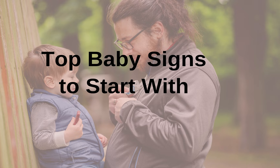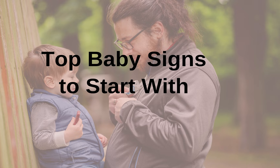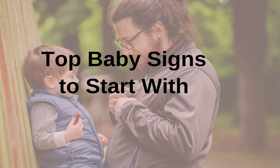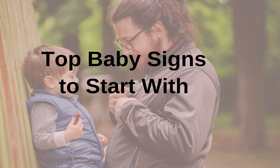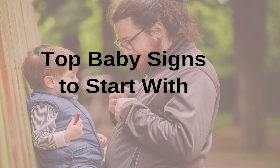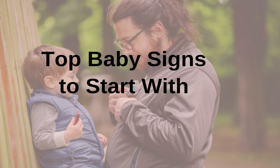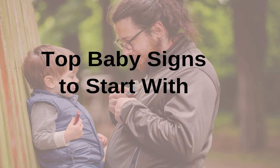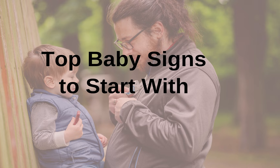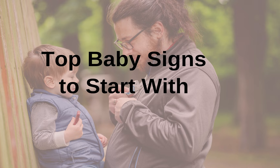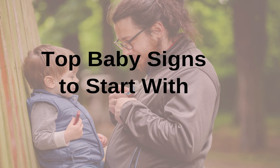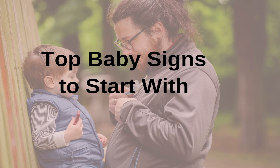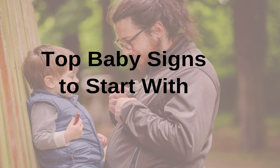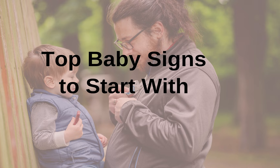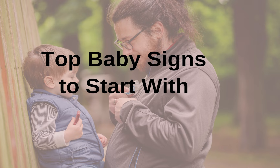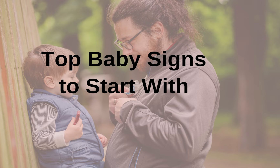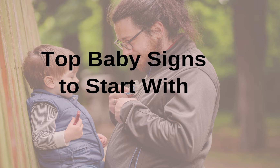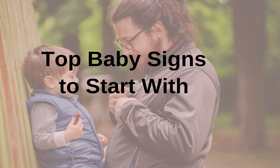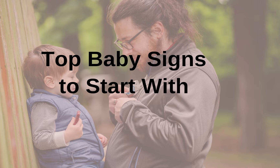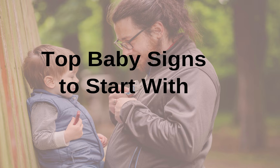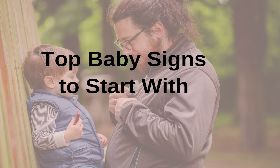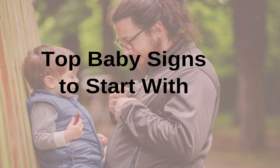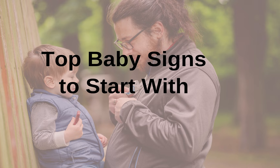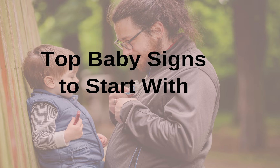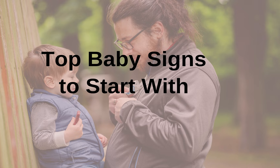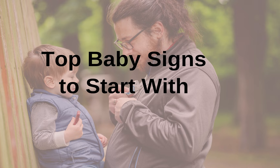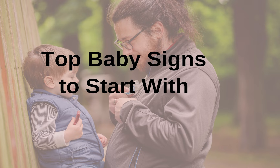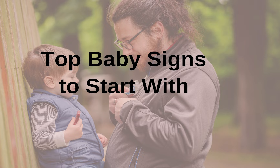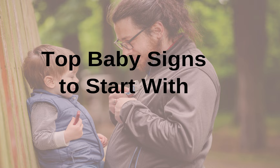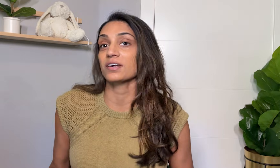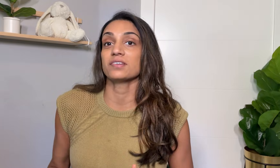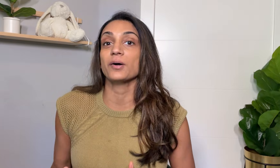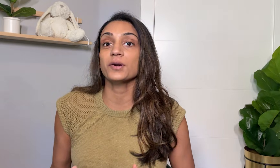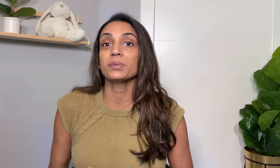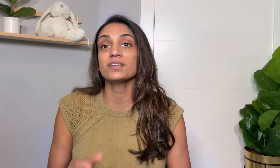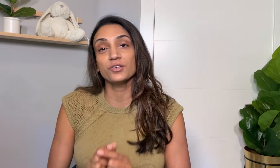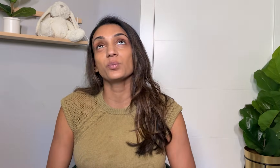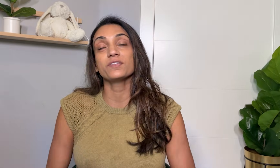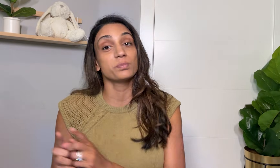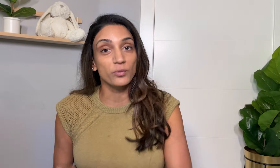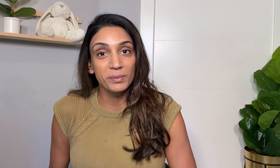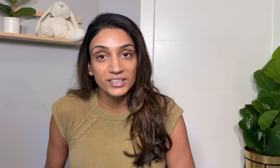Here are my top ten first signs and why they matter. There are plenty of signs out there, but these are the ones both my kids